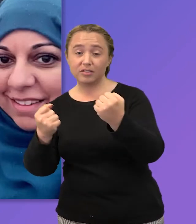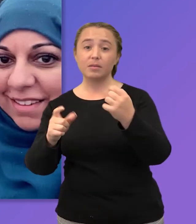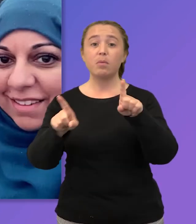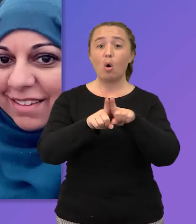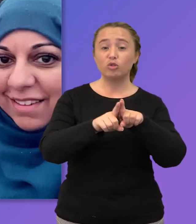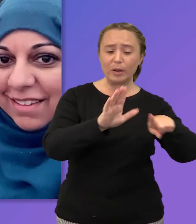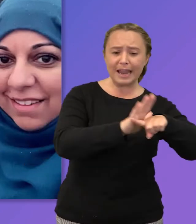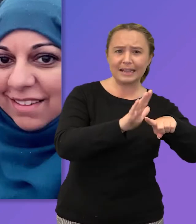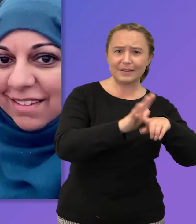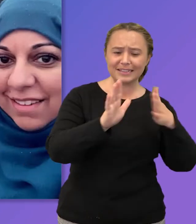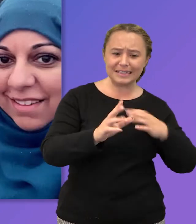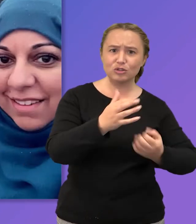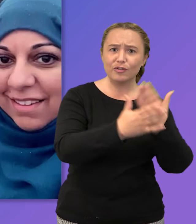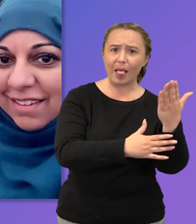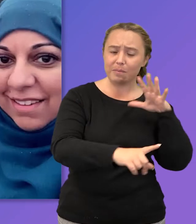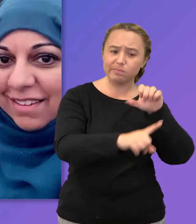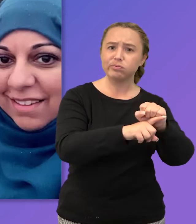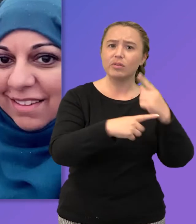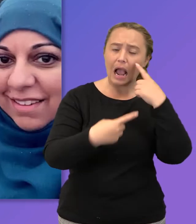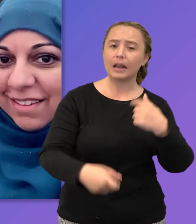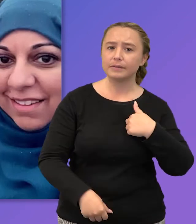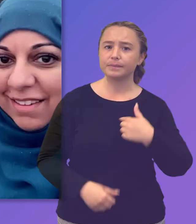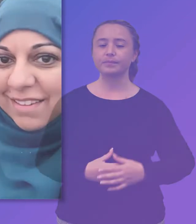and areas for potential development, all of which I'm really proud of.